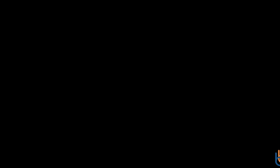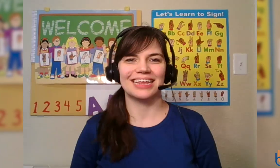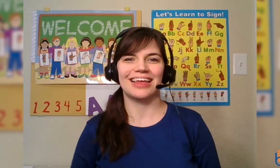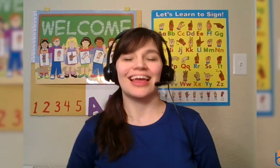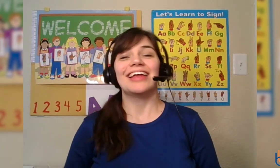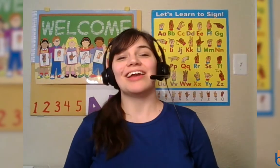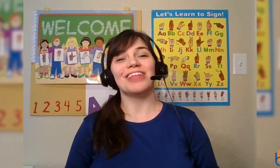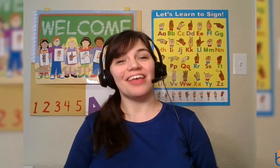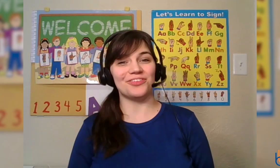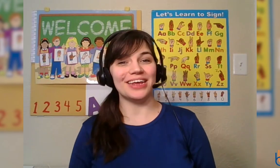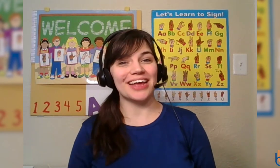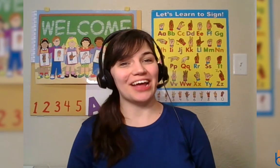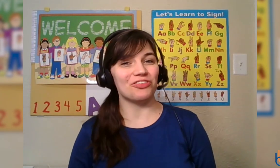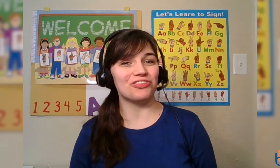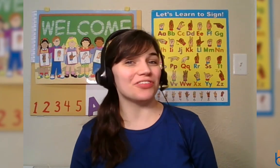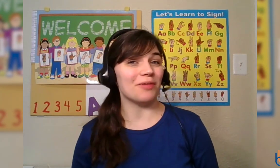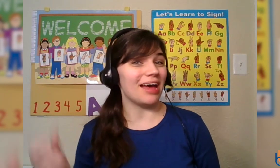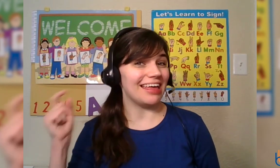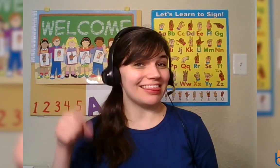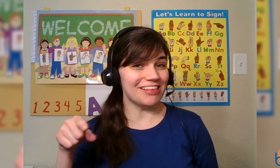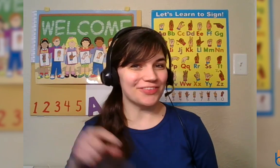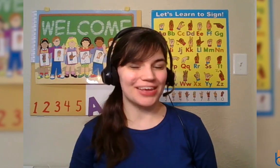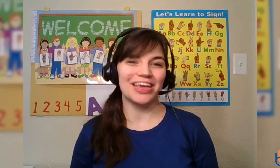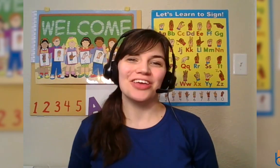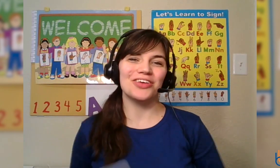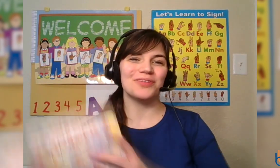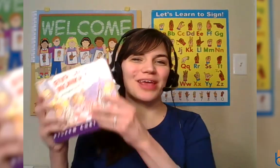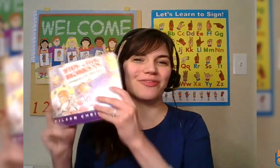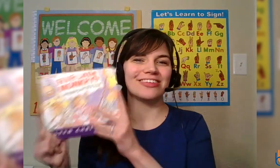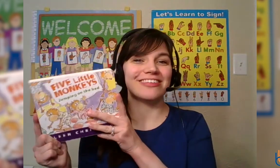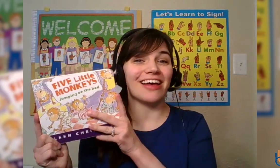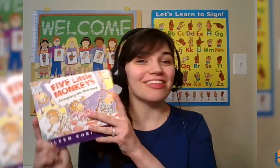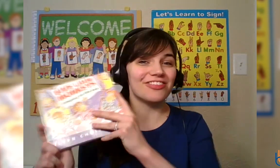Now last week I told you that by this week you would be able to sign the song